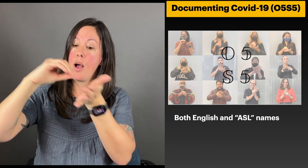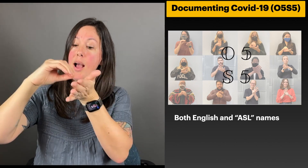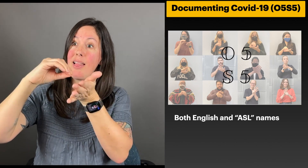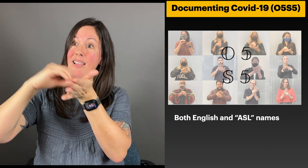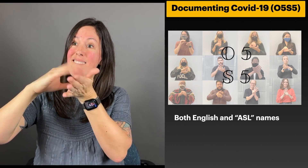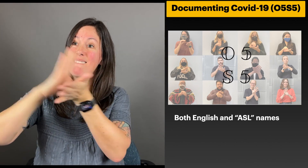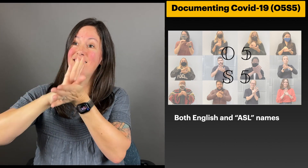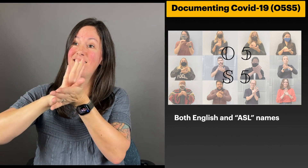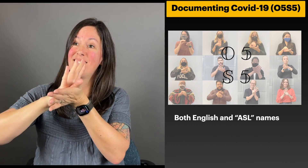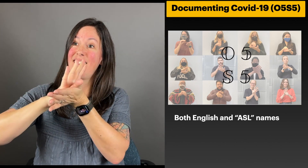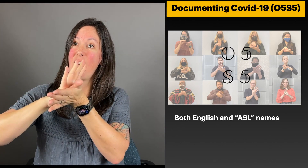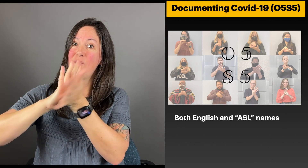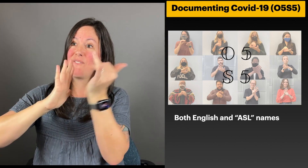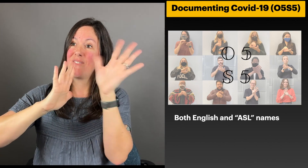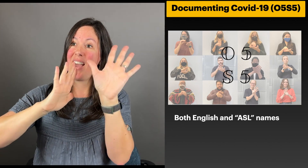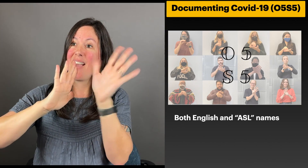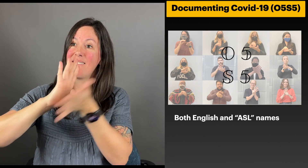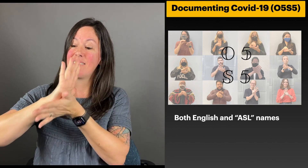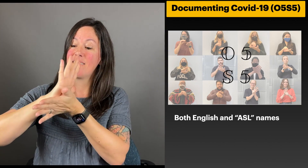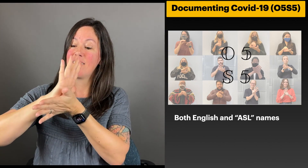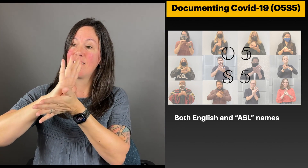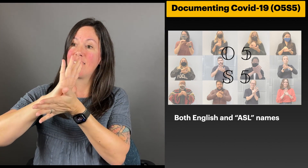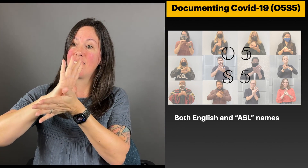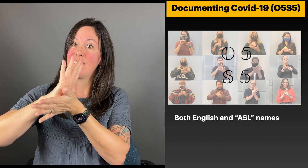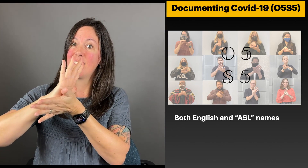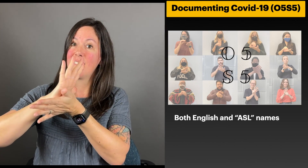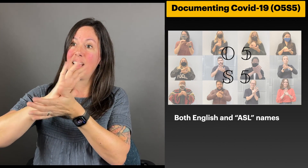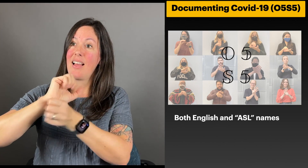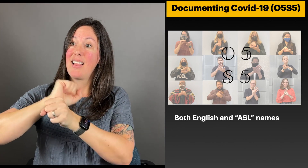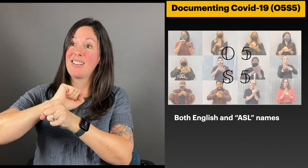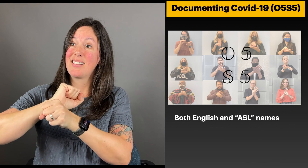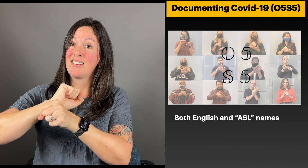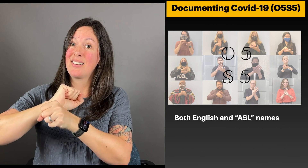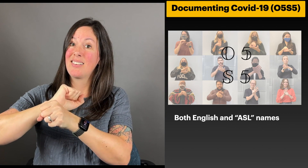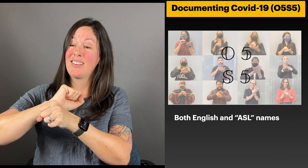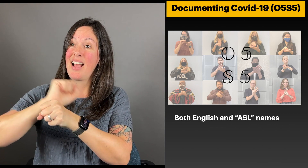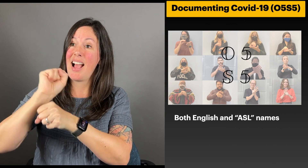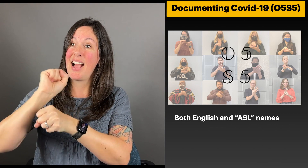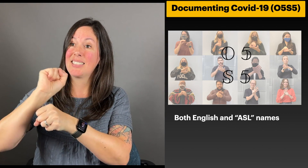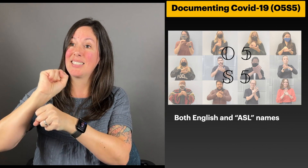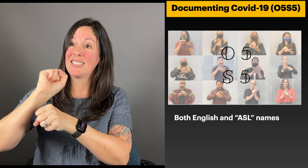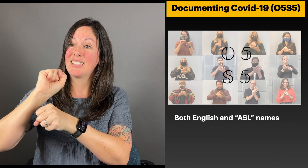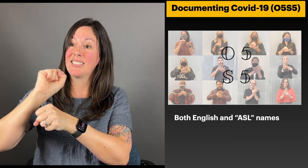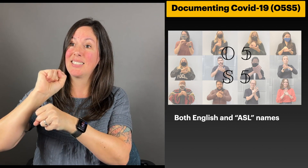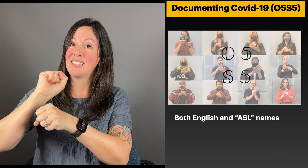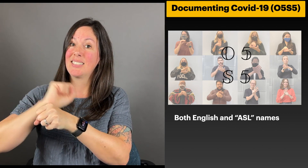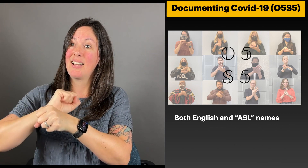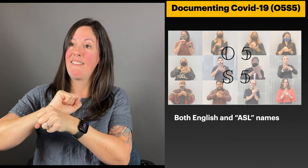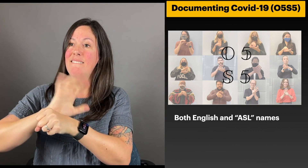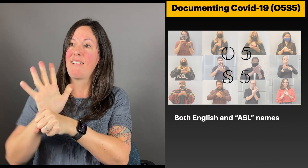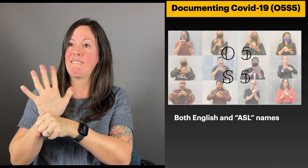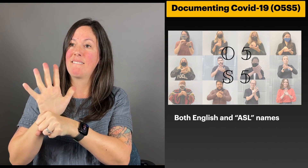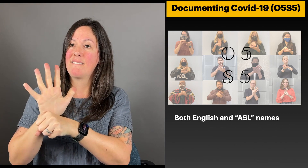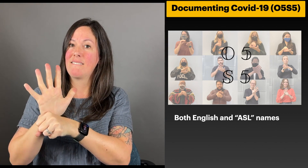now I'm producing the O handshape and then the five handshape and now the S